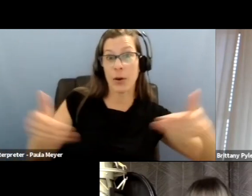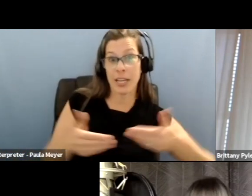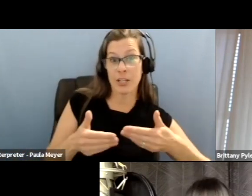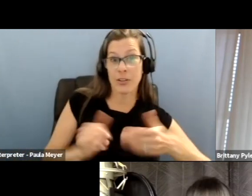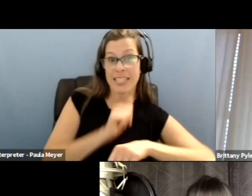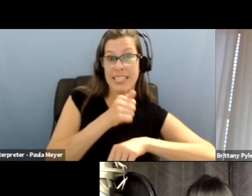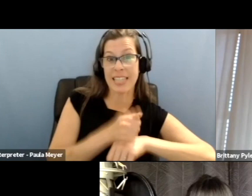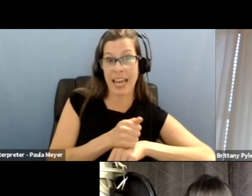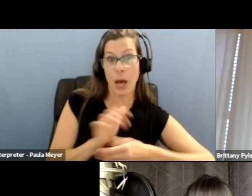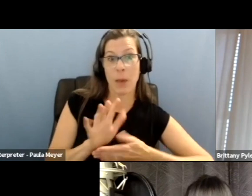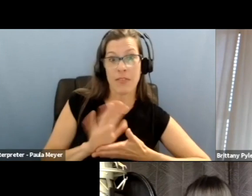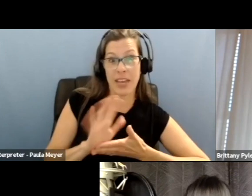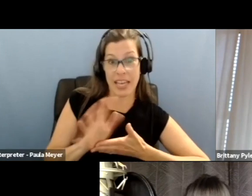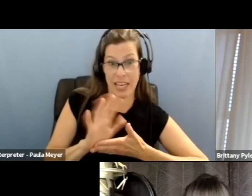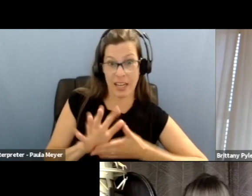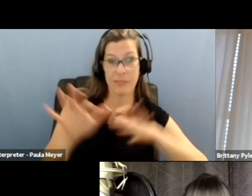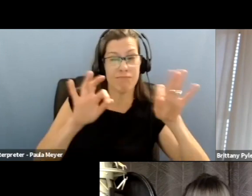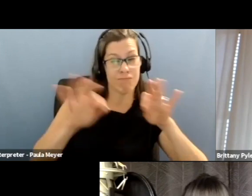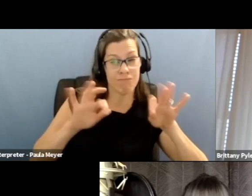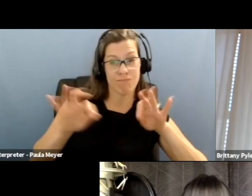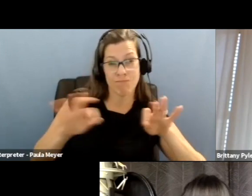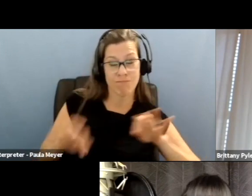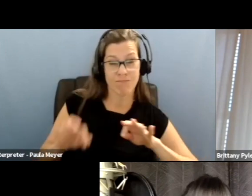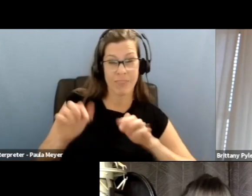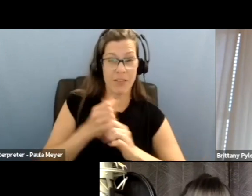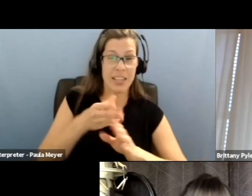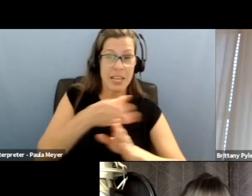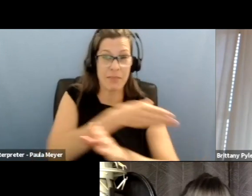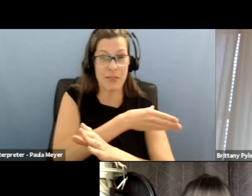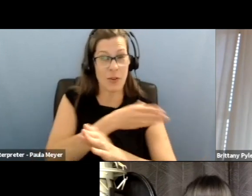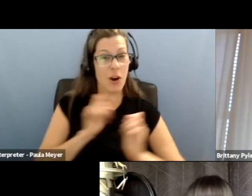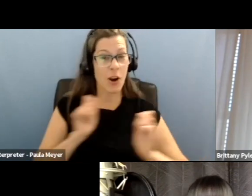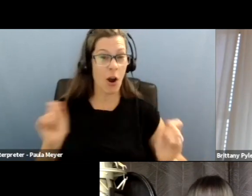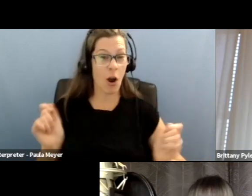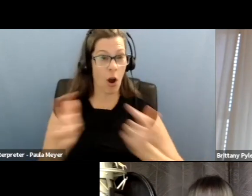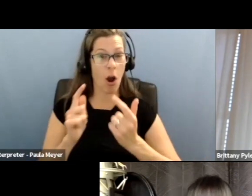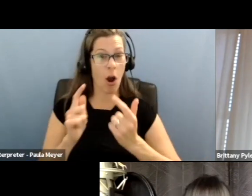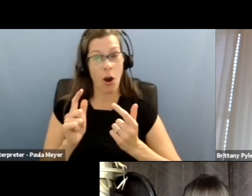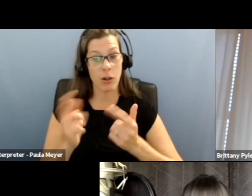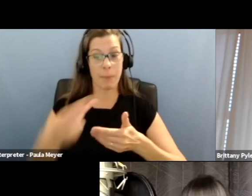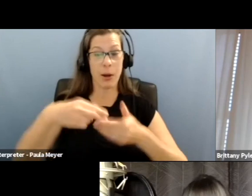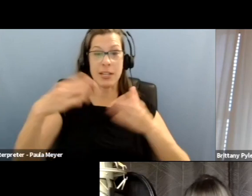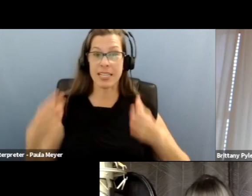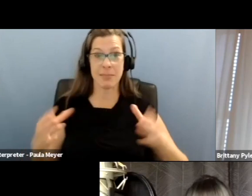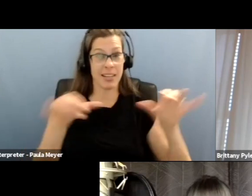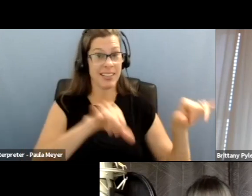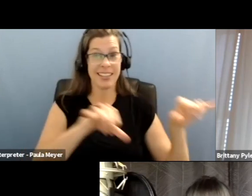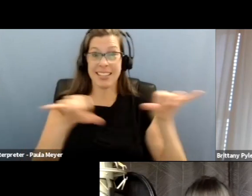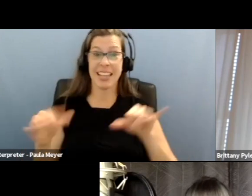that again, your all the users of the film are getting the exact same experience, whether or not they're using audio description